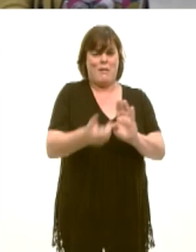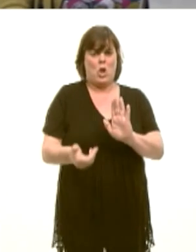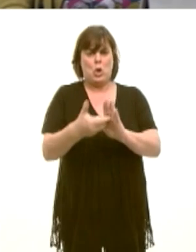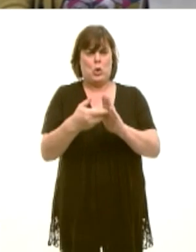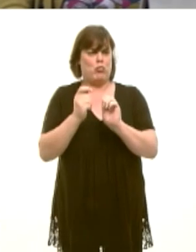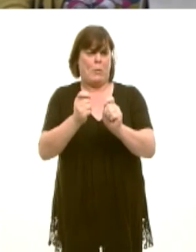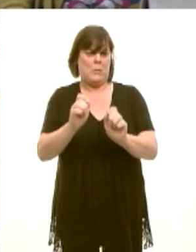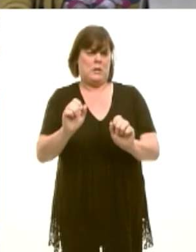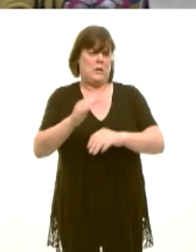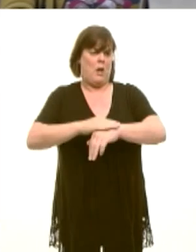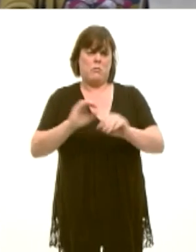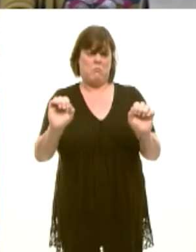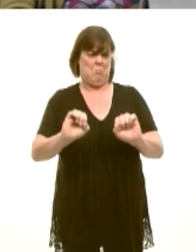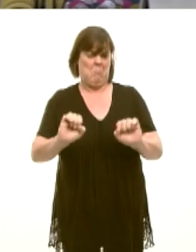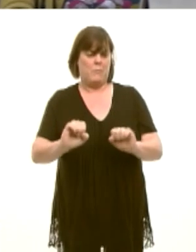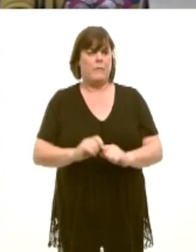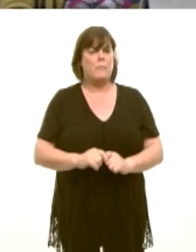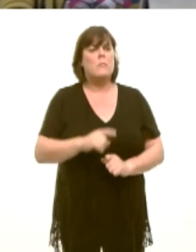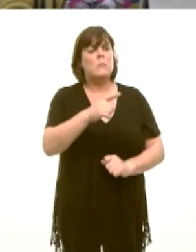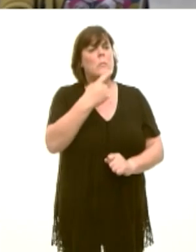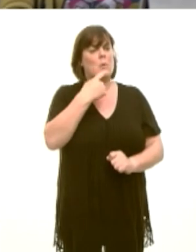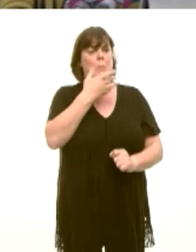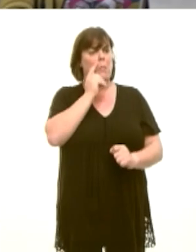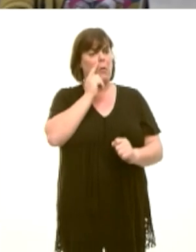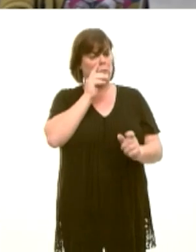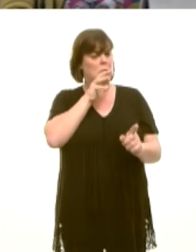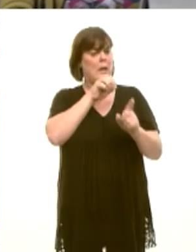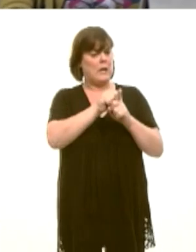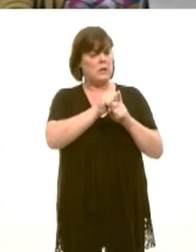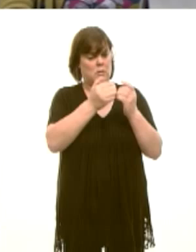said that people can get a diagnosis within a certain amount of time, though clinically,